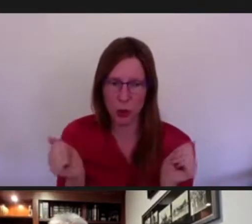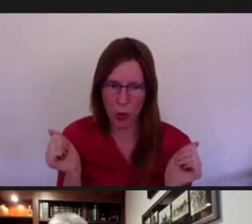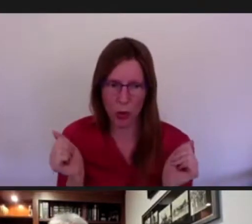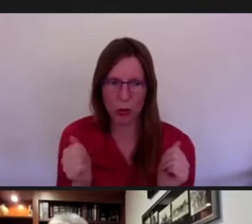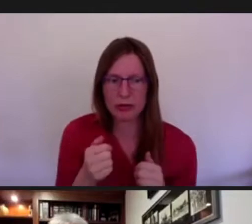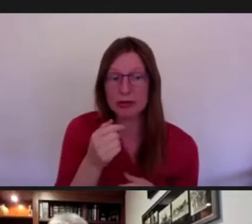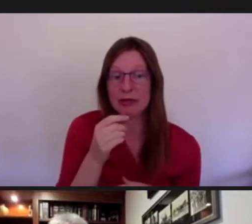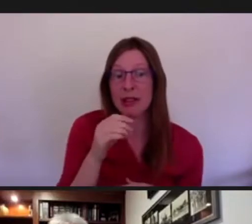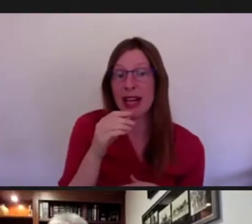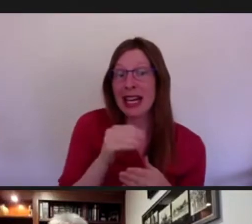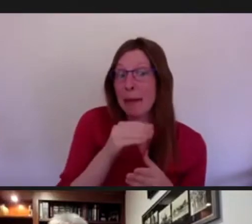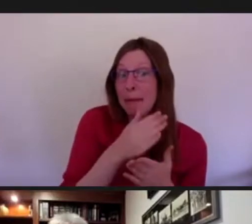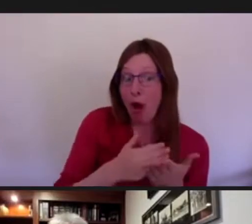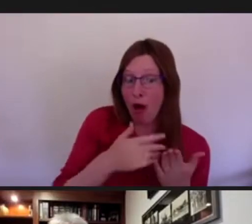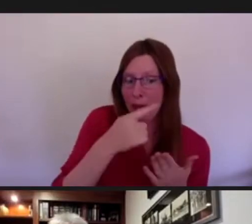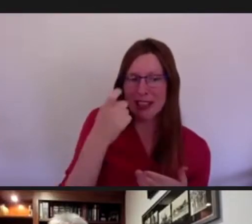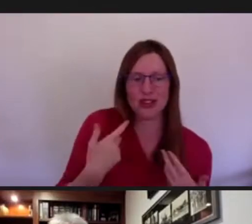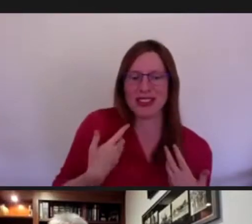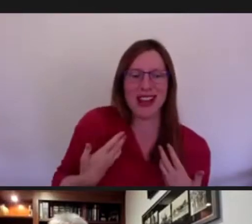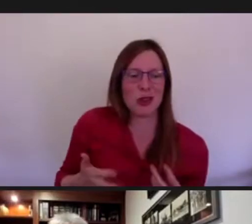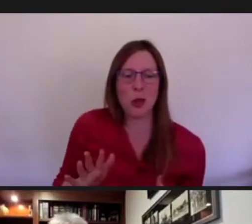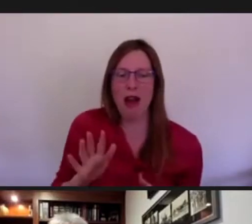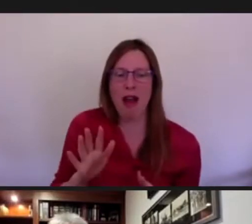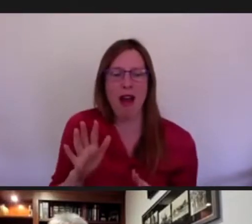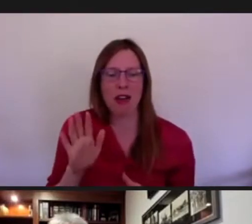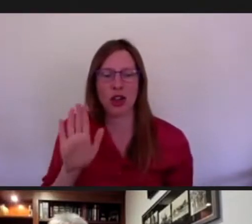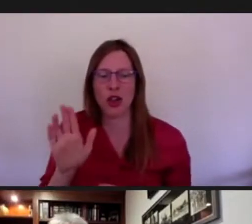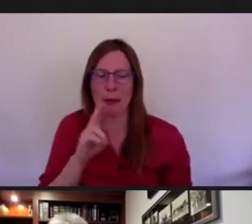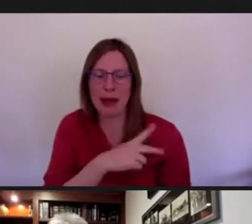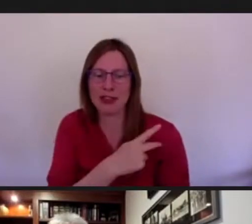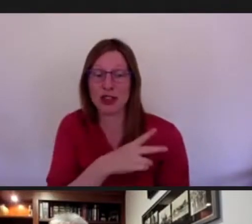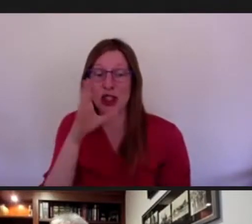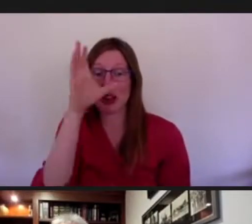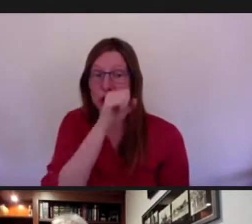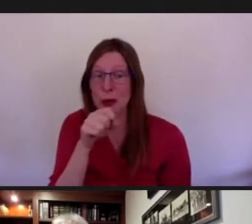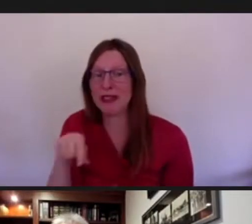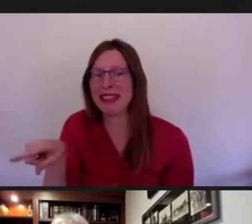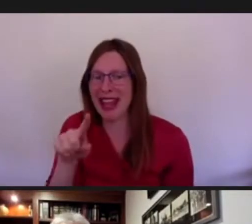is not willing to disclose that with her patients, in part because she doesn't want her patients